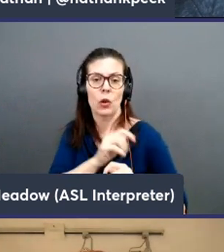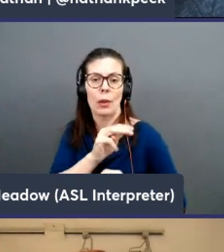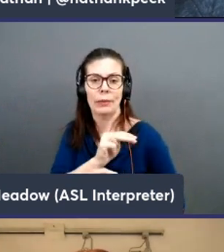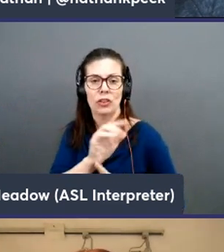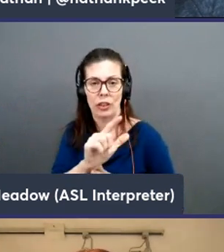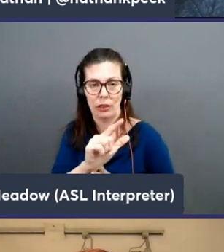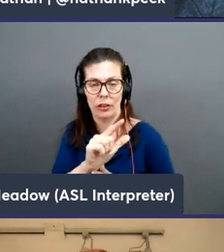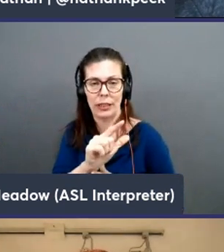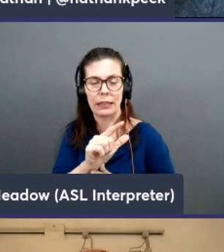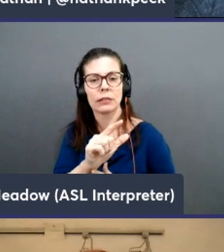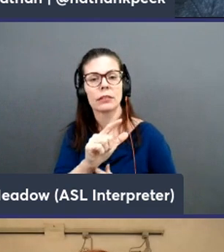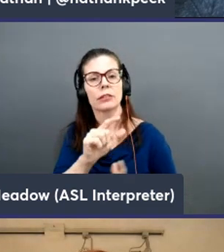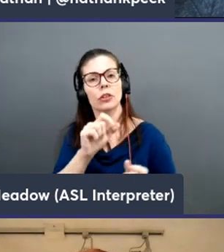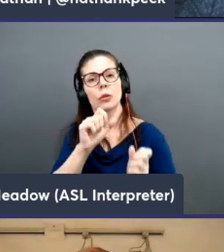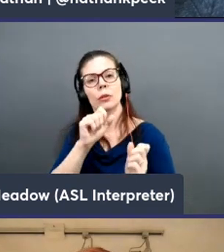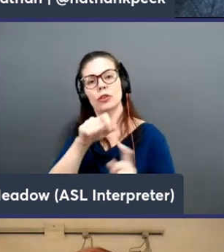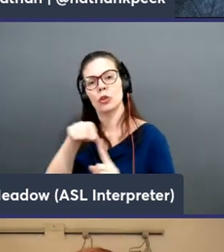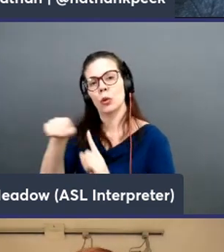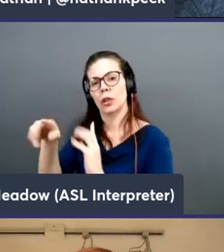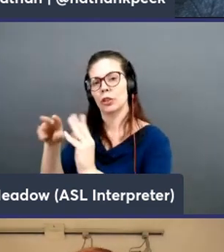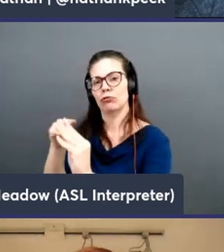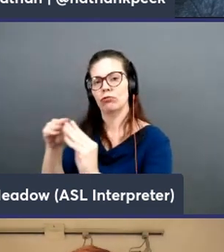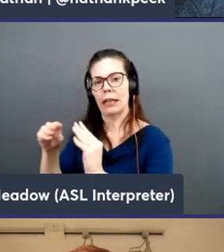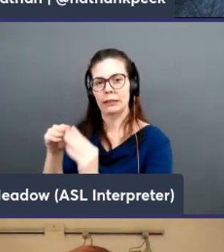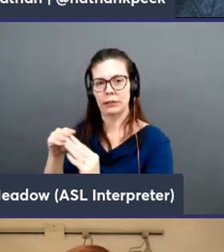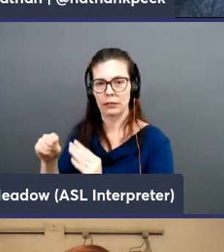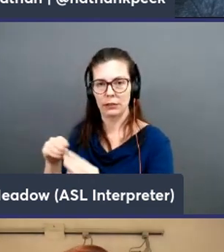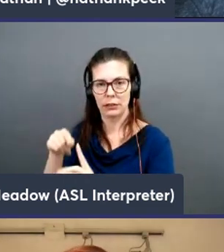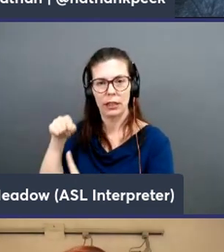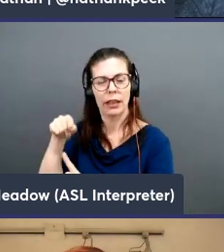in order to correct for the types of errors